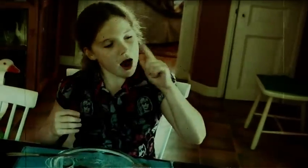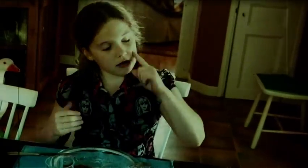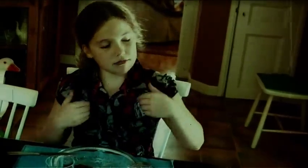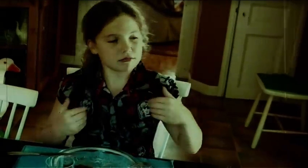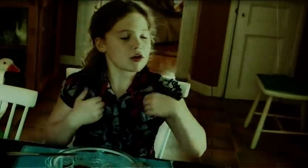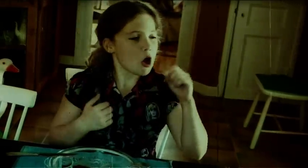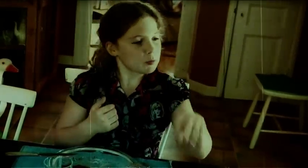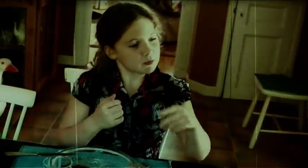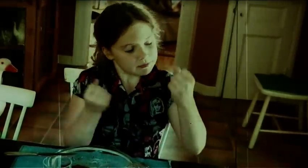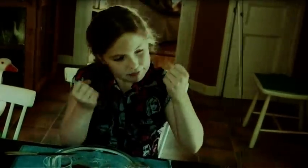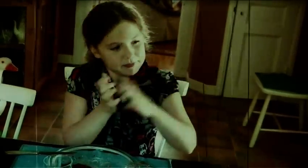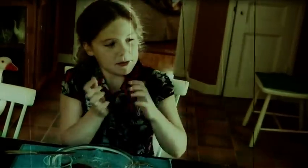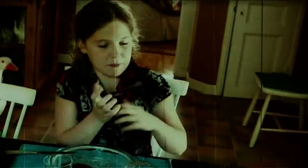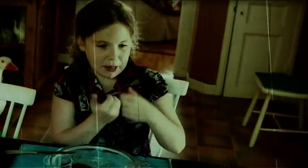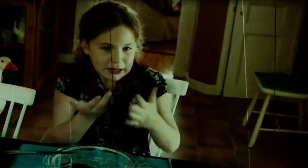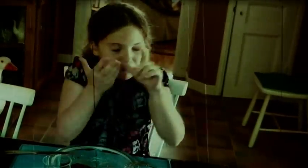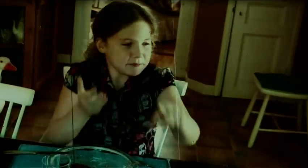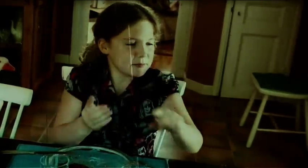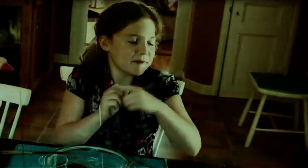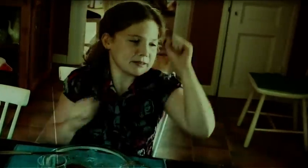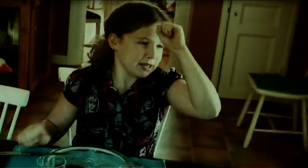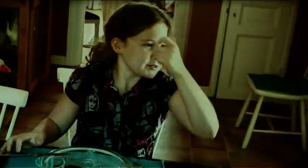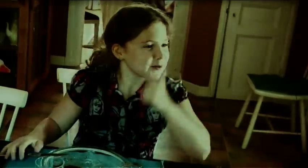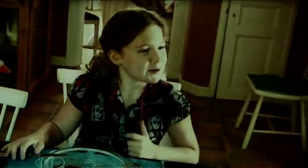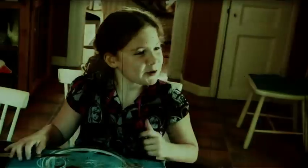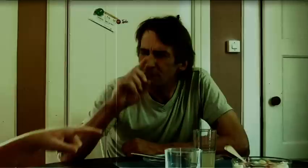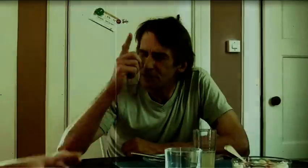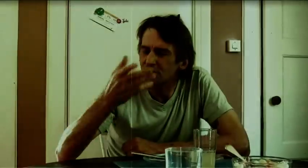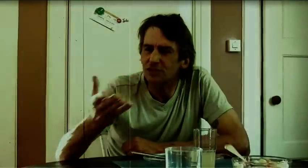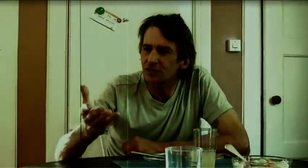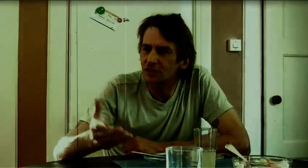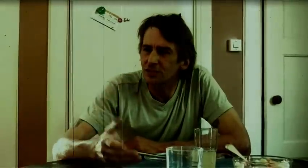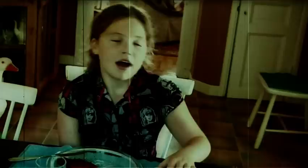brags about how good he is at math but today I helped him and he was- so cross! Wait, I didn't understand.